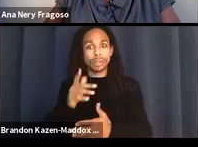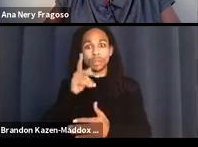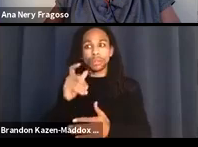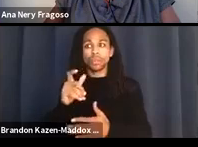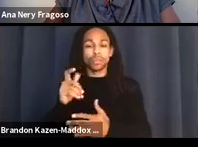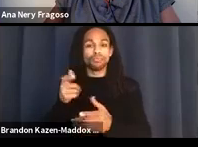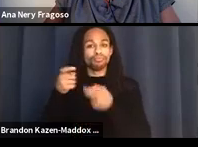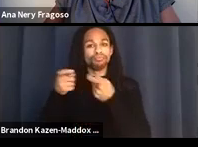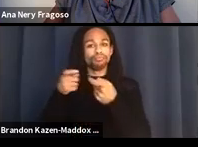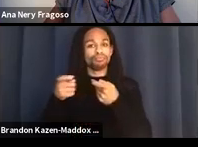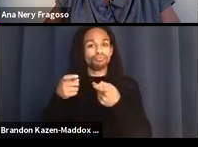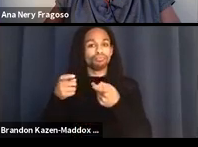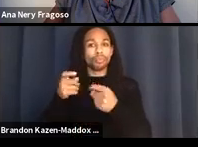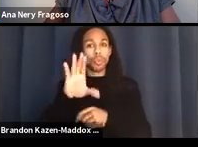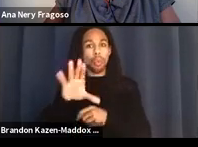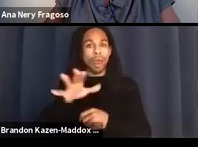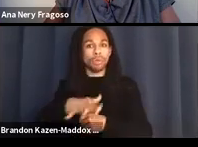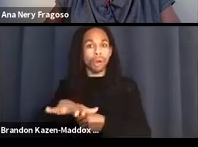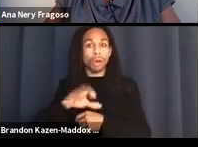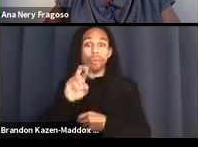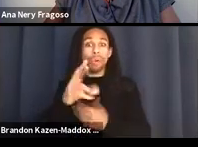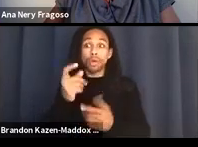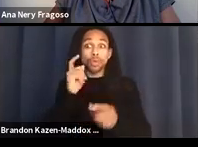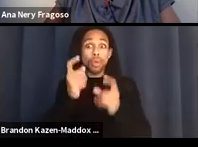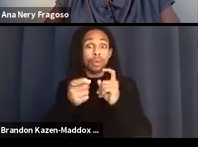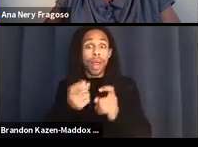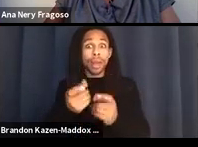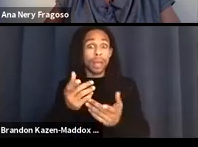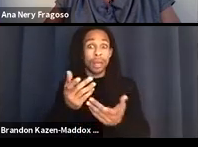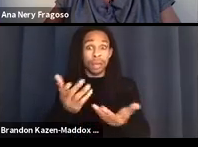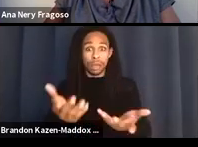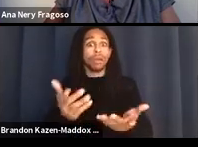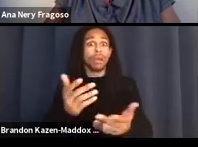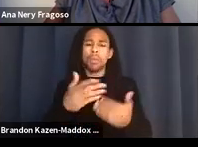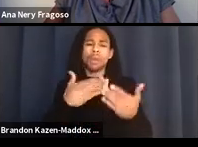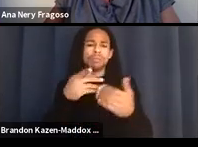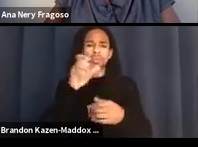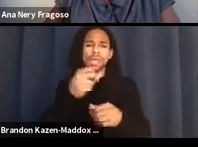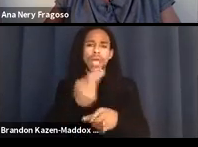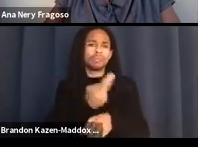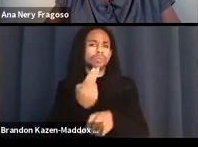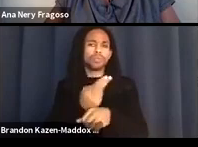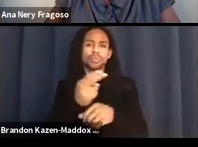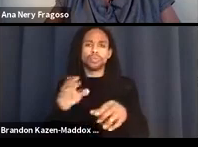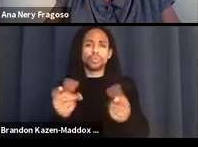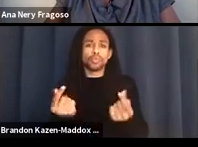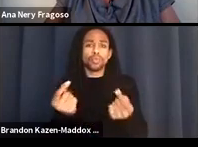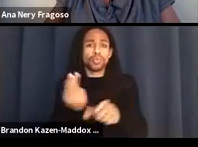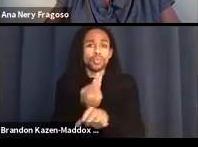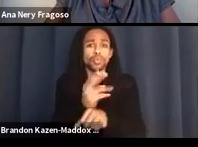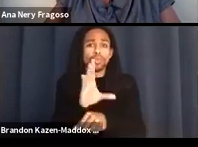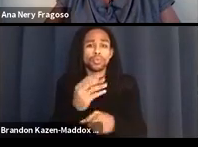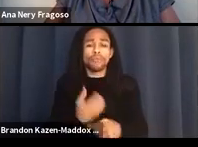We hear that all of the time, it is like the vote thing, but it is important